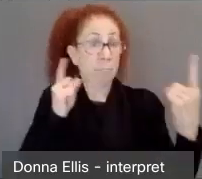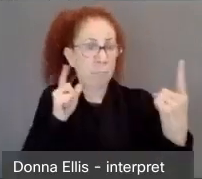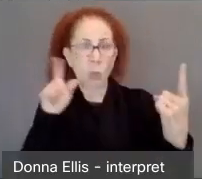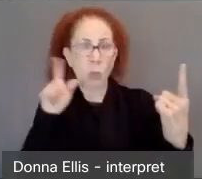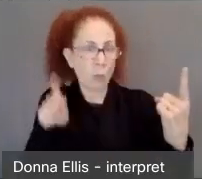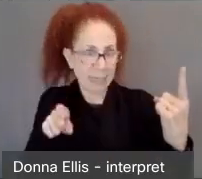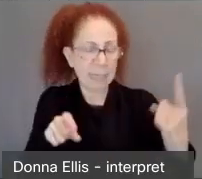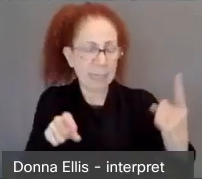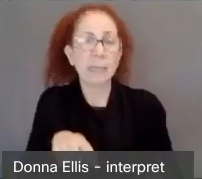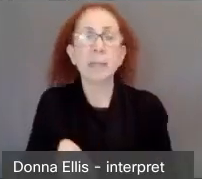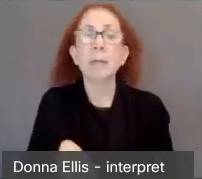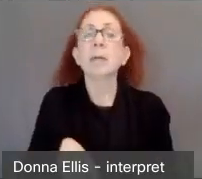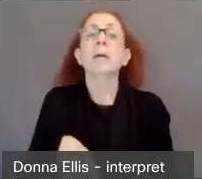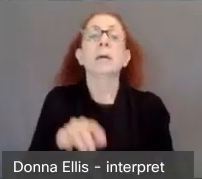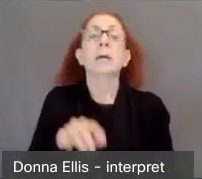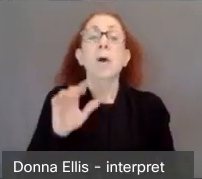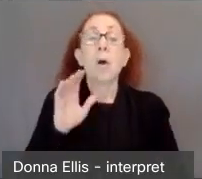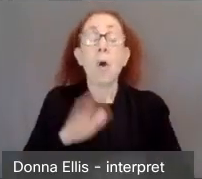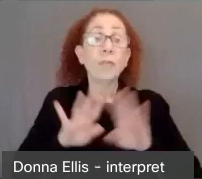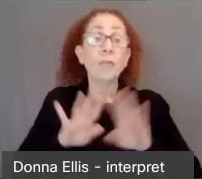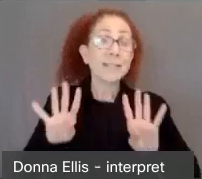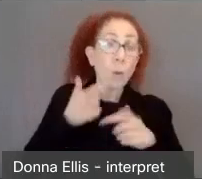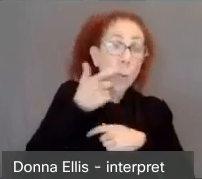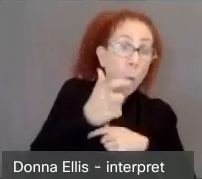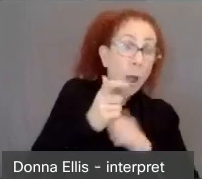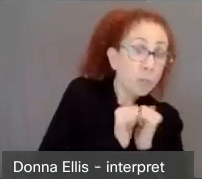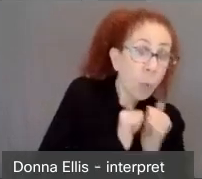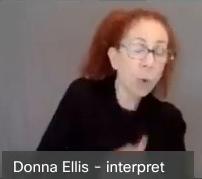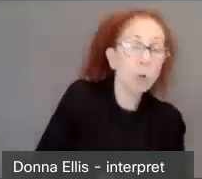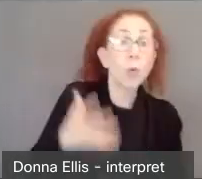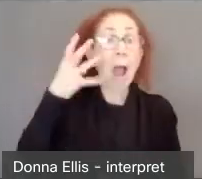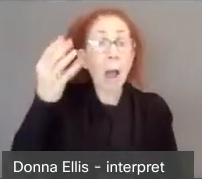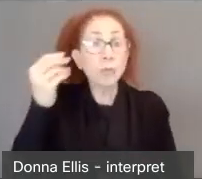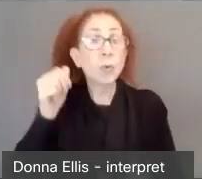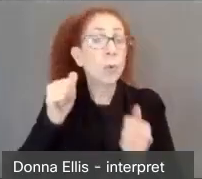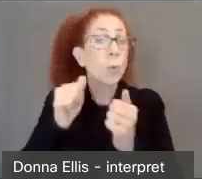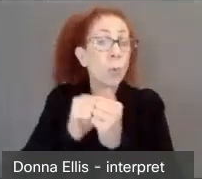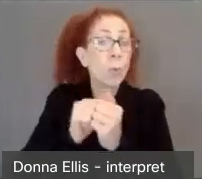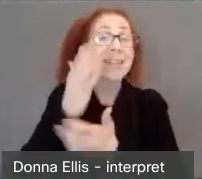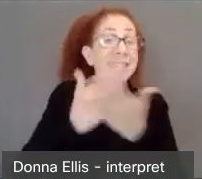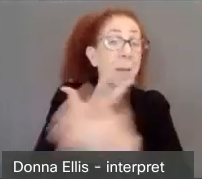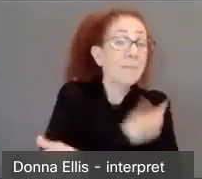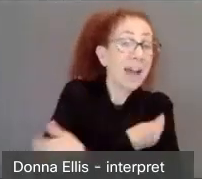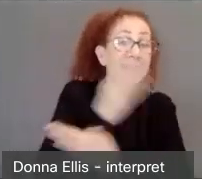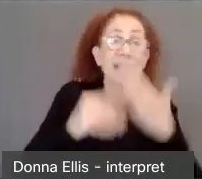when on the sidelines, when outdoors with a mixture of vaccinated and unvaccinated people, and